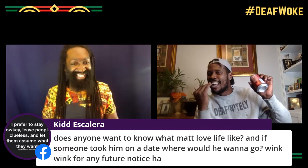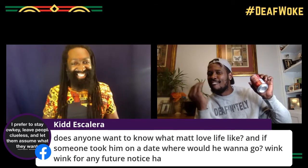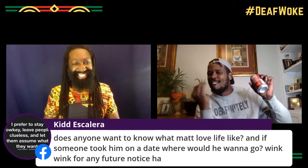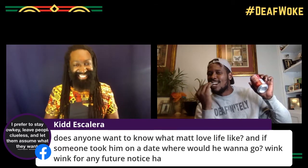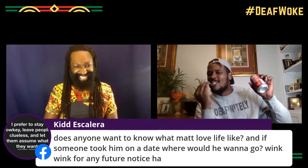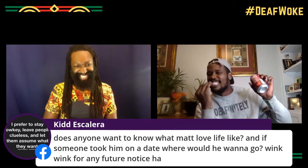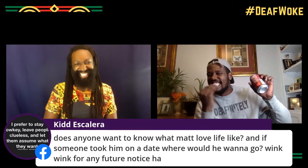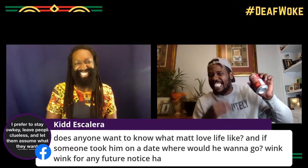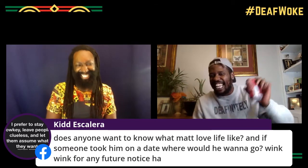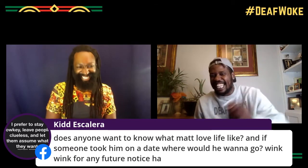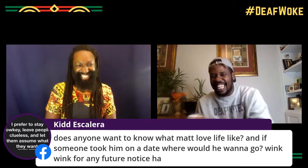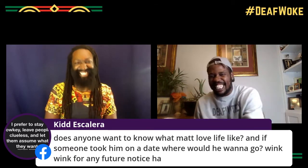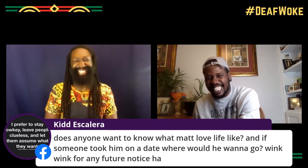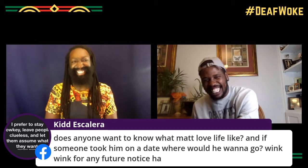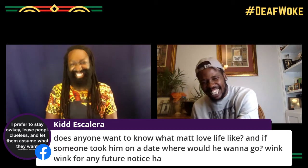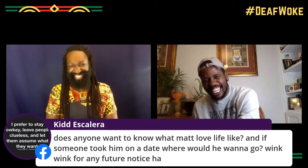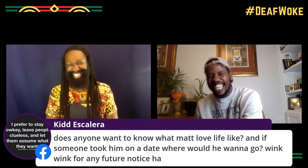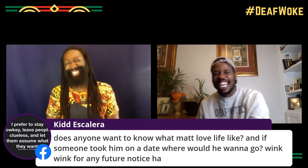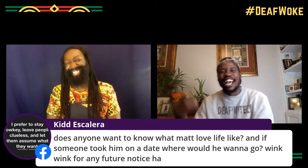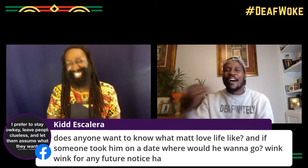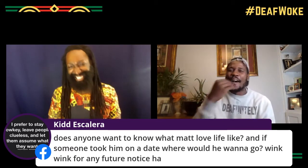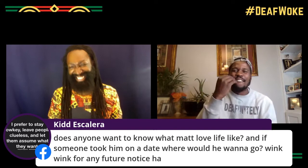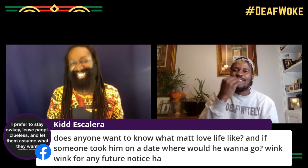Food, food. Food.